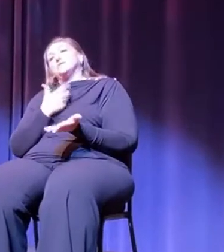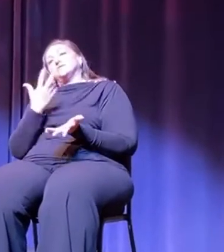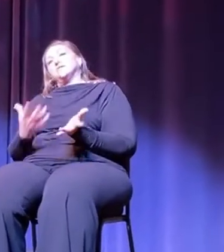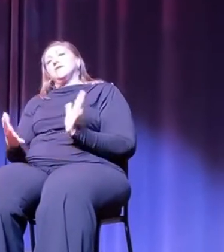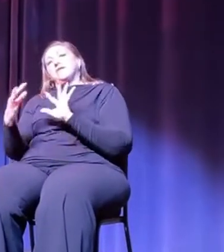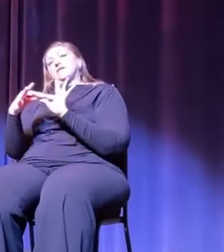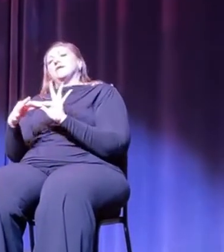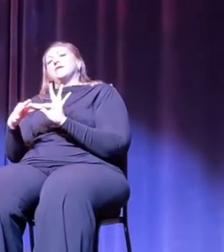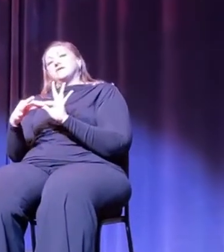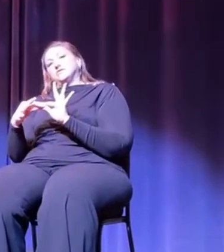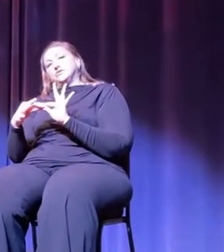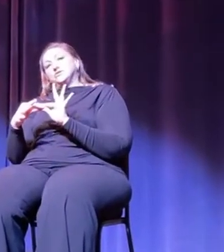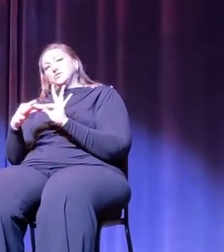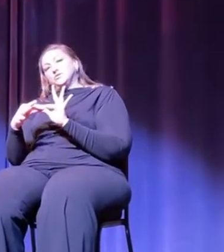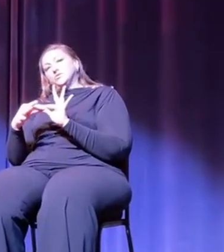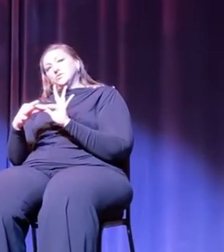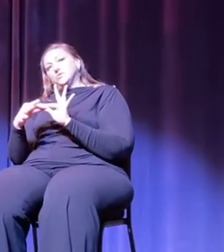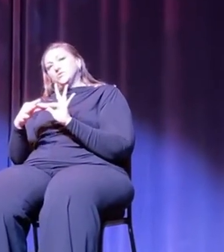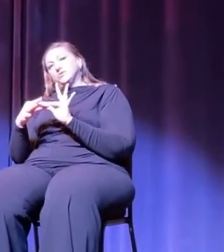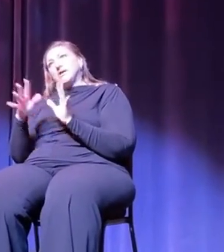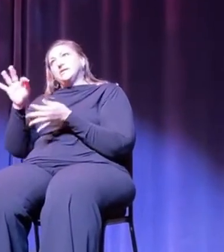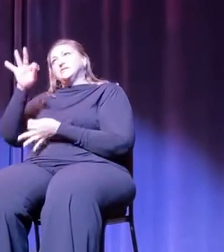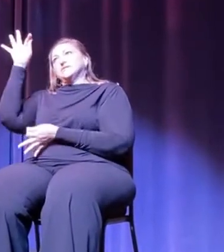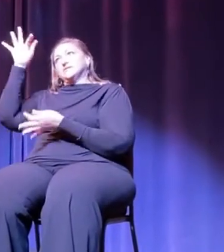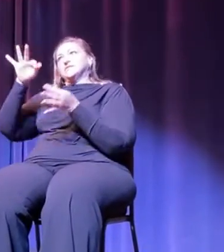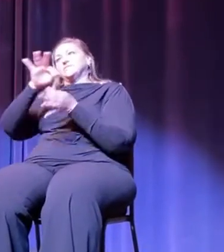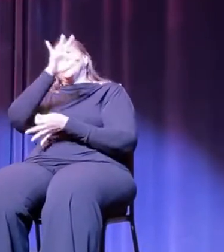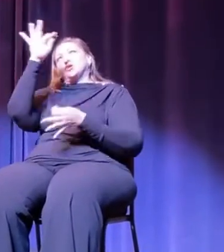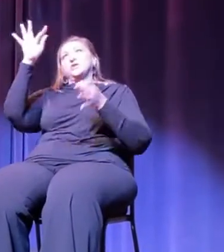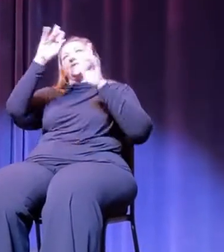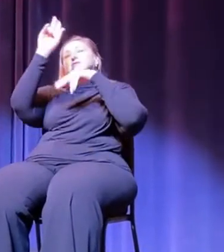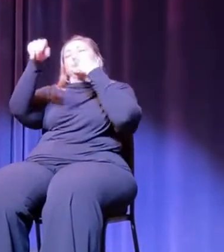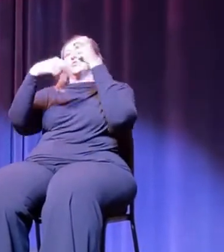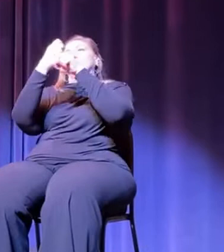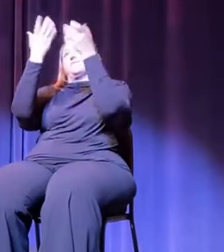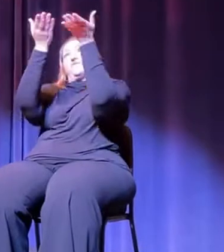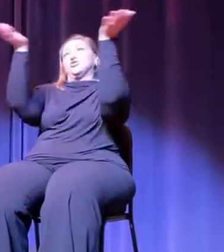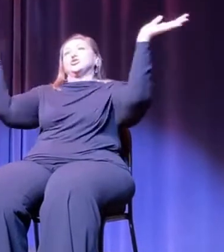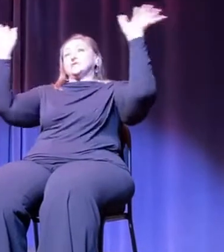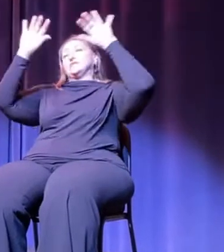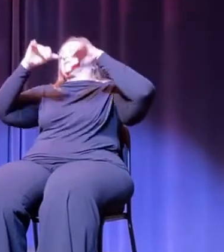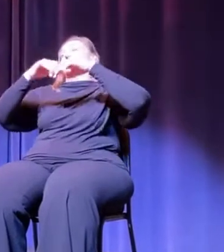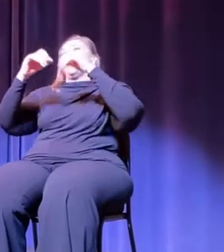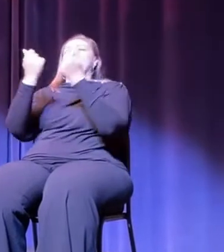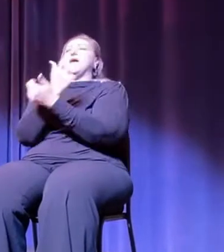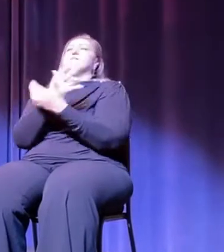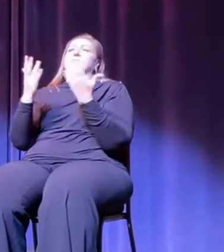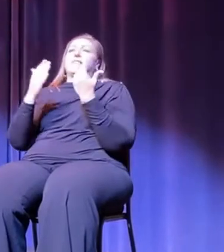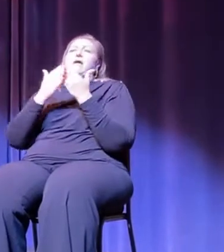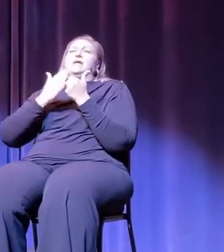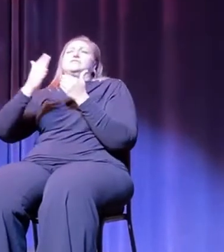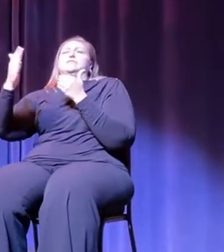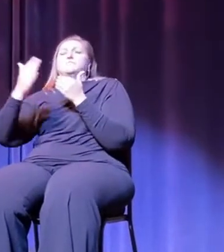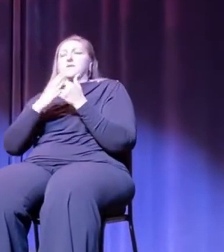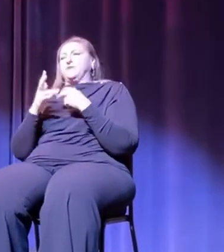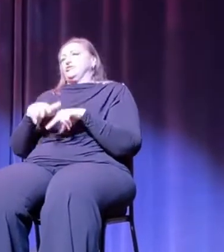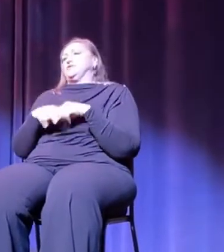to like spirit and to the universe and to everything else that is like beyond, just me sitting down on the page